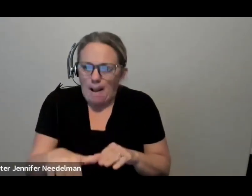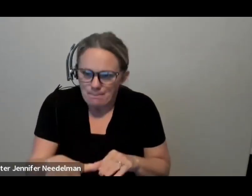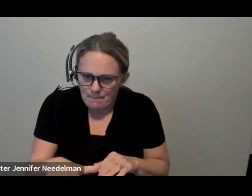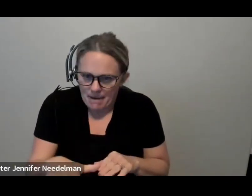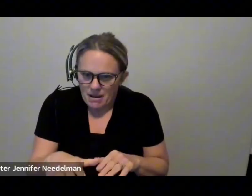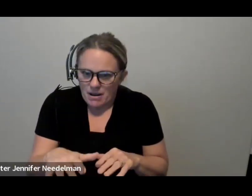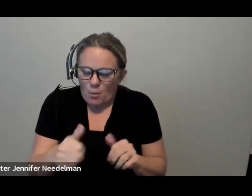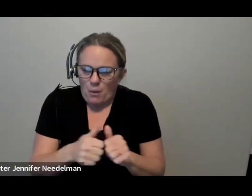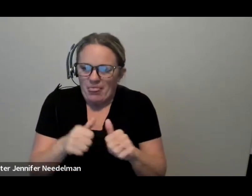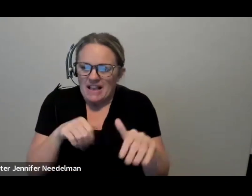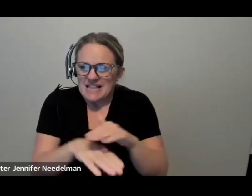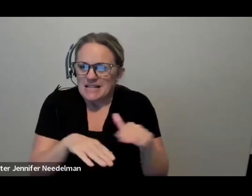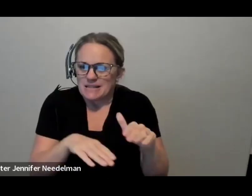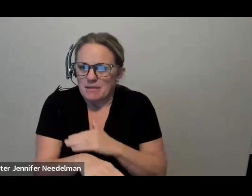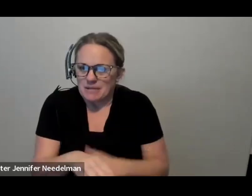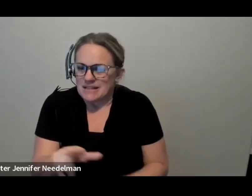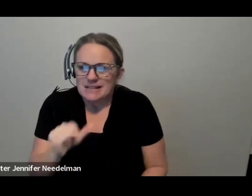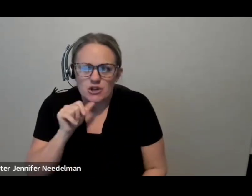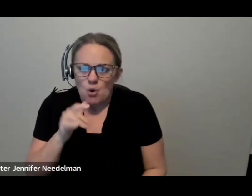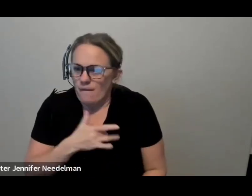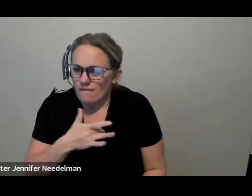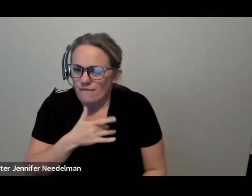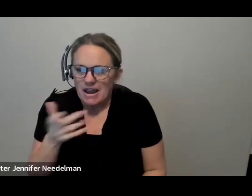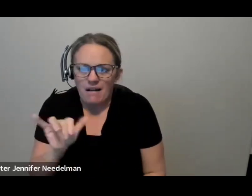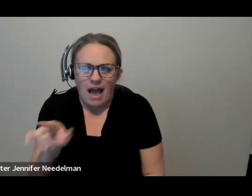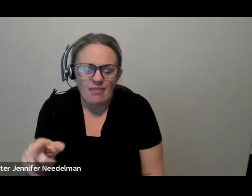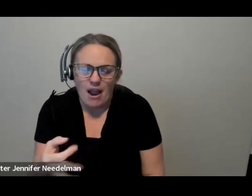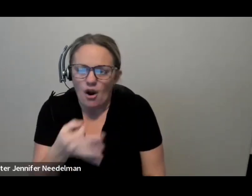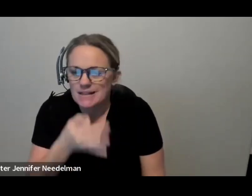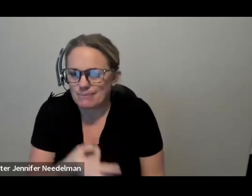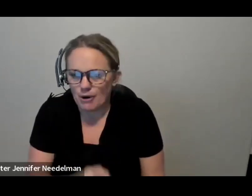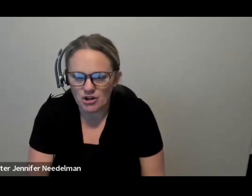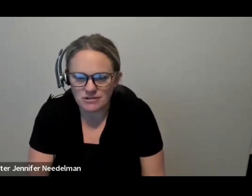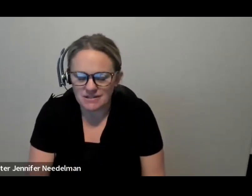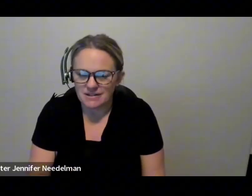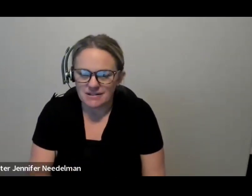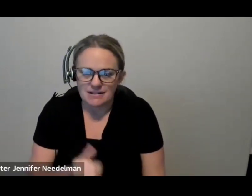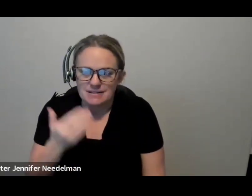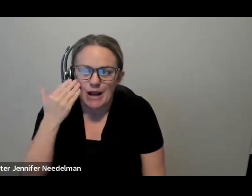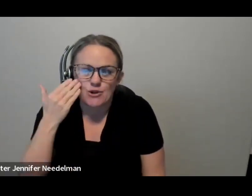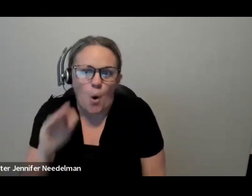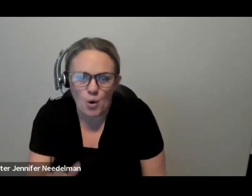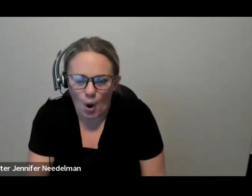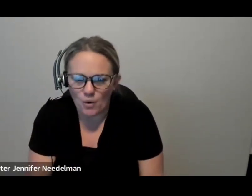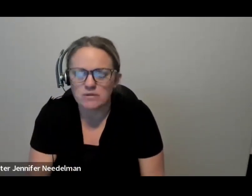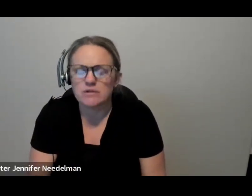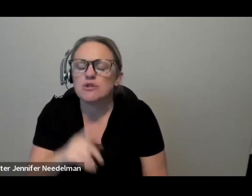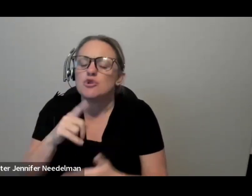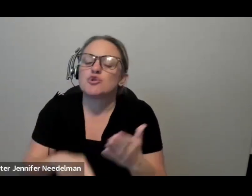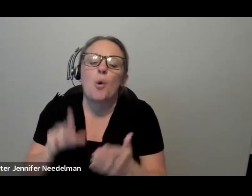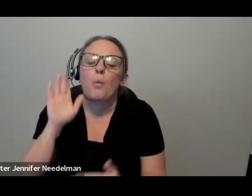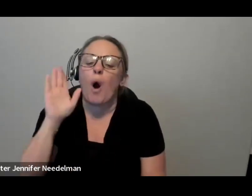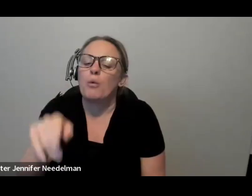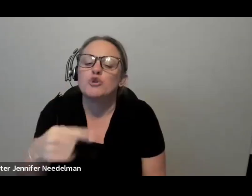because they don't feel like expert because they don't feel like they have the expertise. So what would you say to someone who wants to contribute